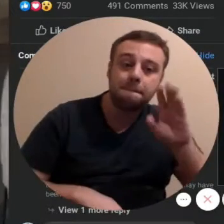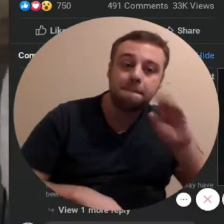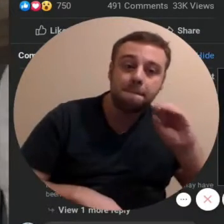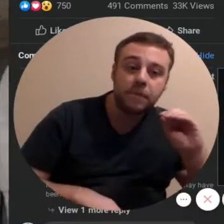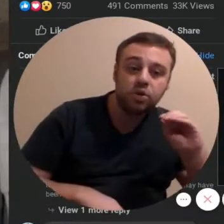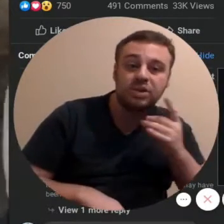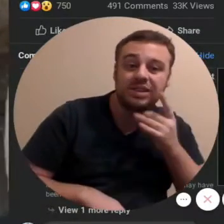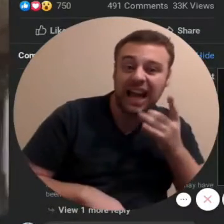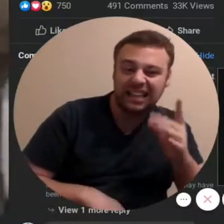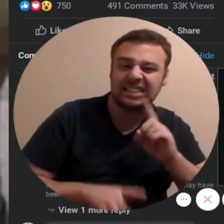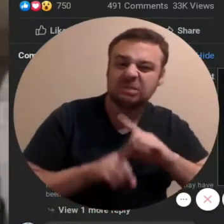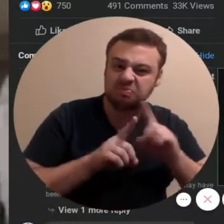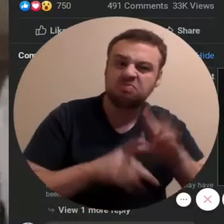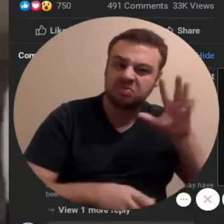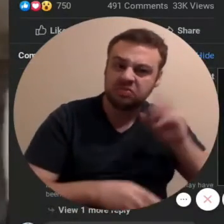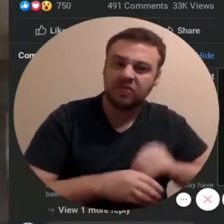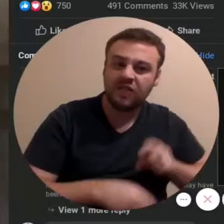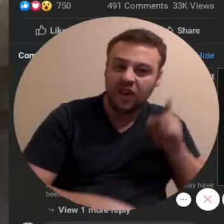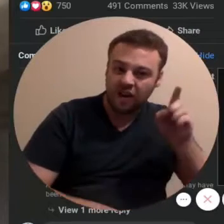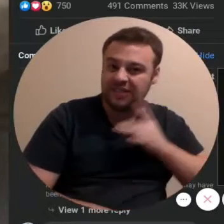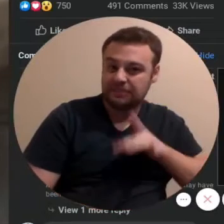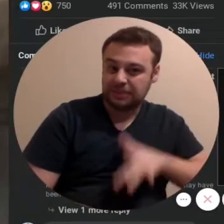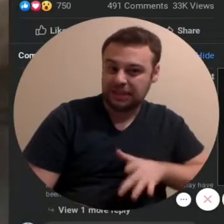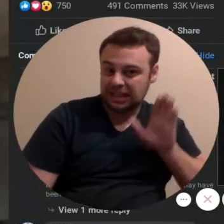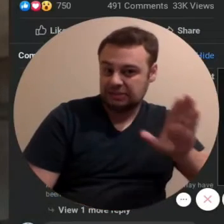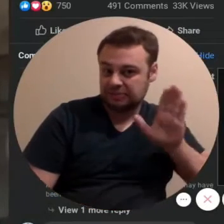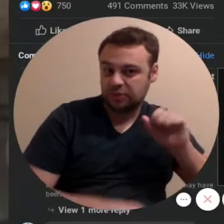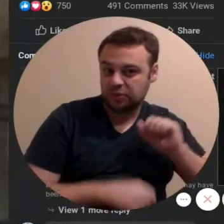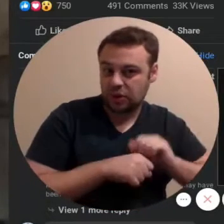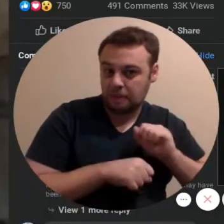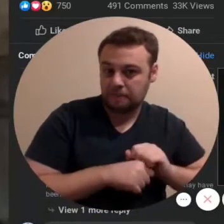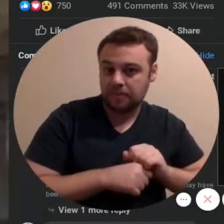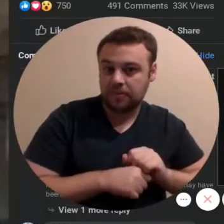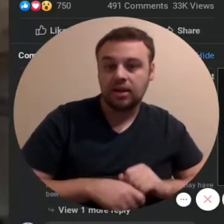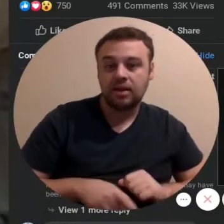sounds. They said they haven't really heard him make many sounds, except